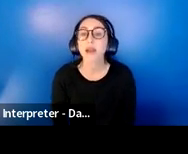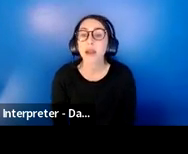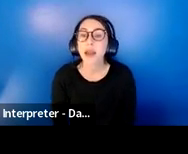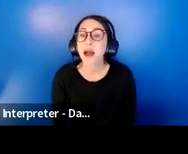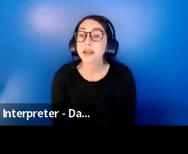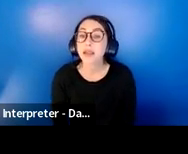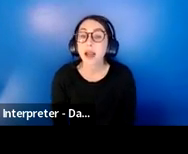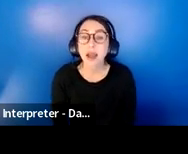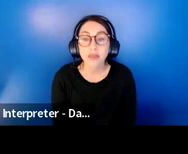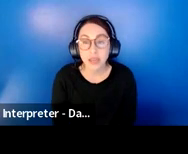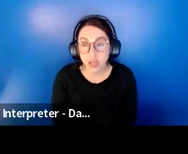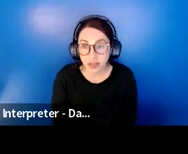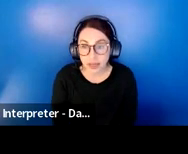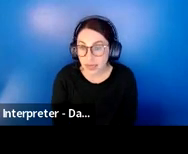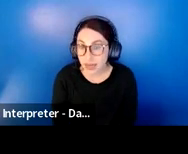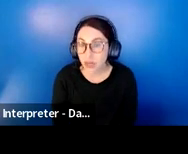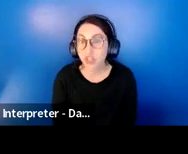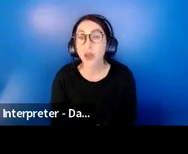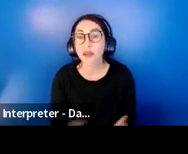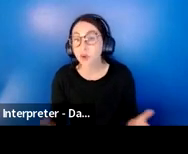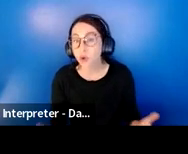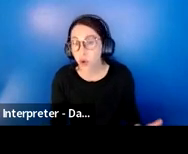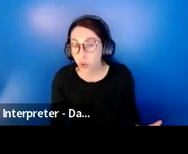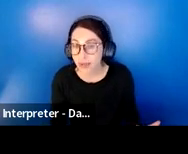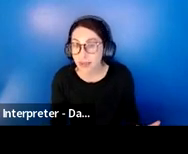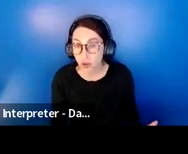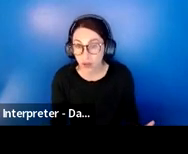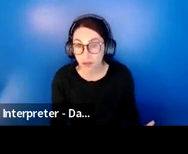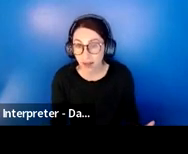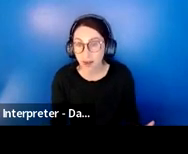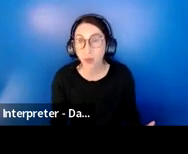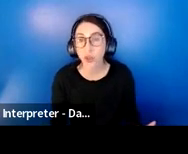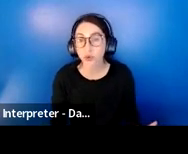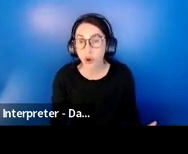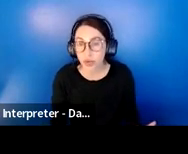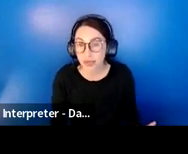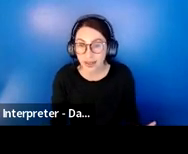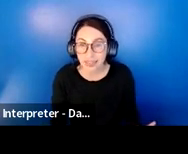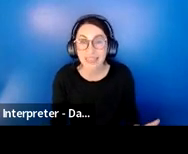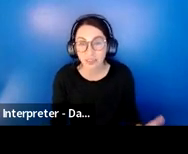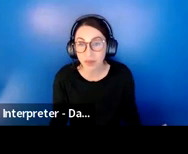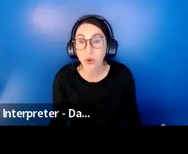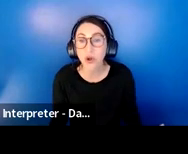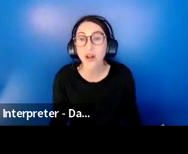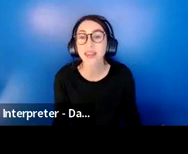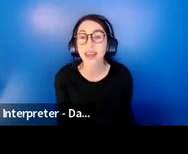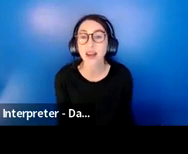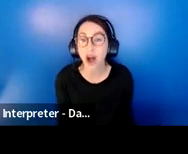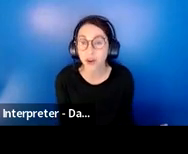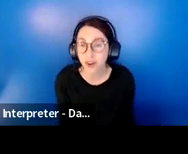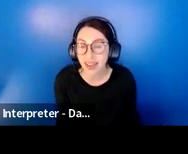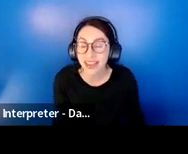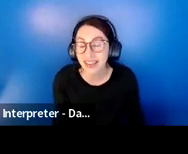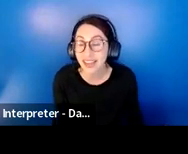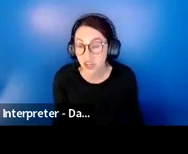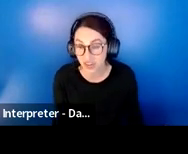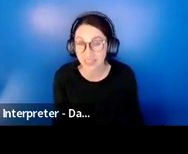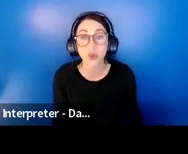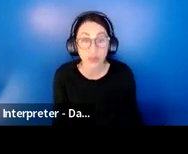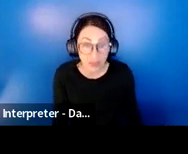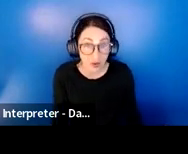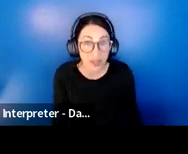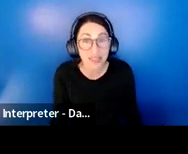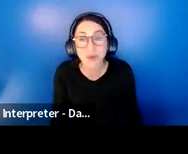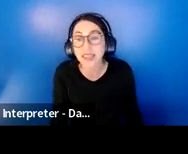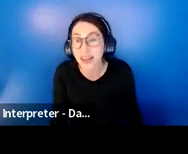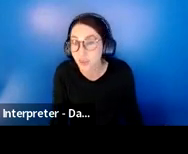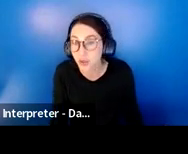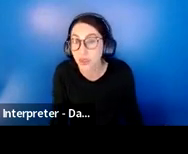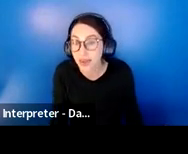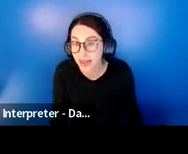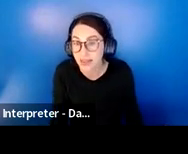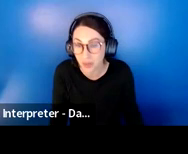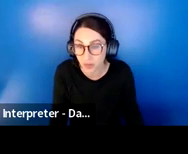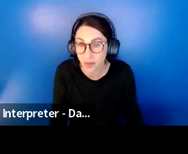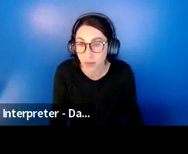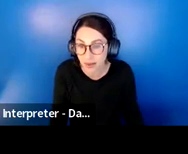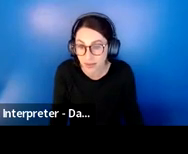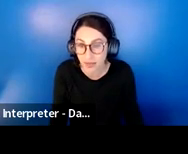ASL Interpreter - Danielle: And I have kitchen listed here... So if you go to a social event, what you notice is Deaf people. They congregate in kitchens. And the reason for this is because that's where the lighting is typically the best.